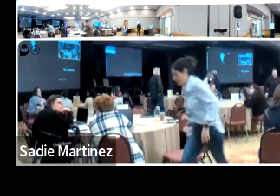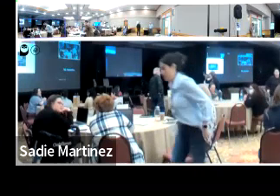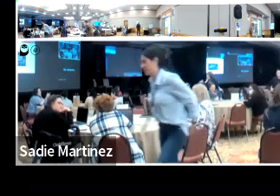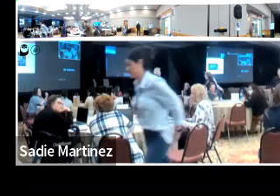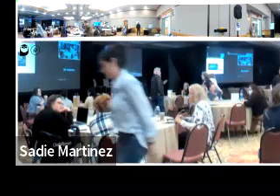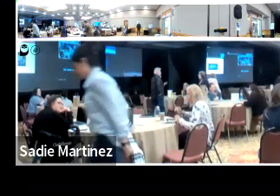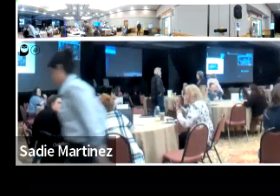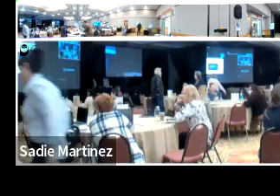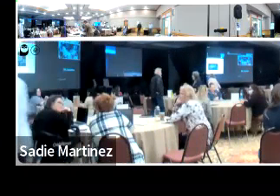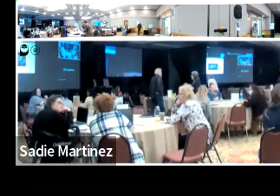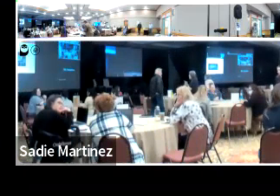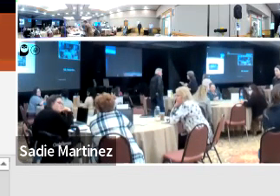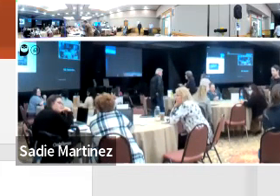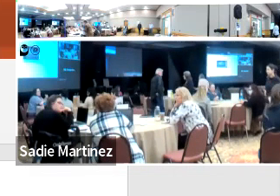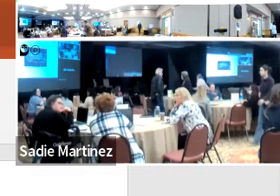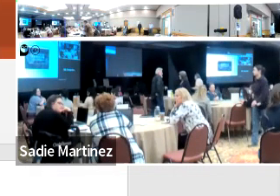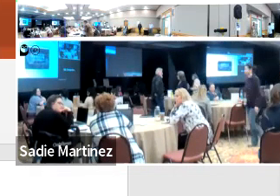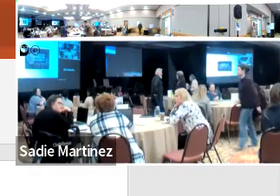there. And then we'll come back with our next